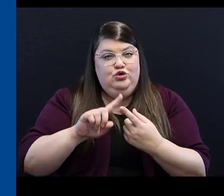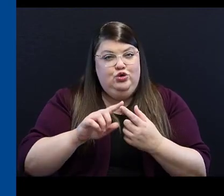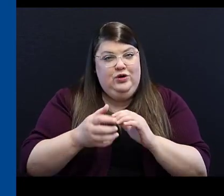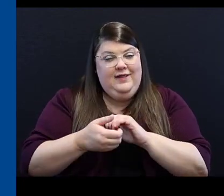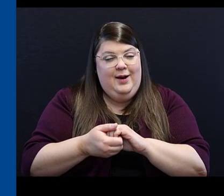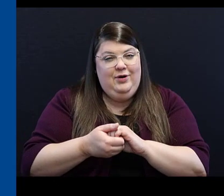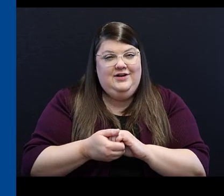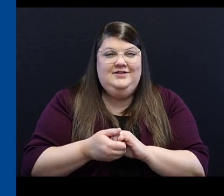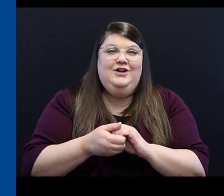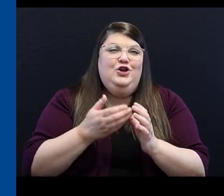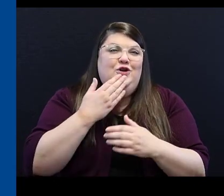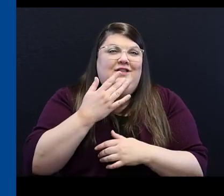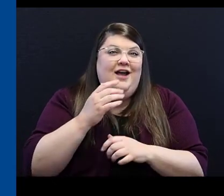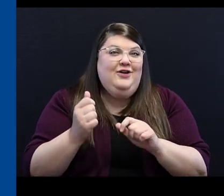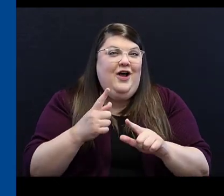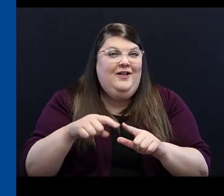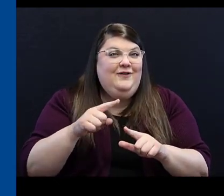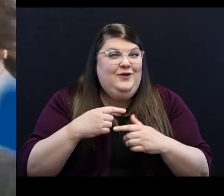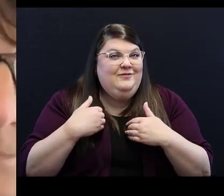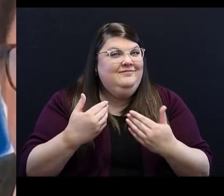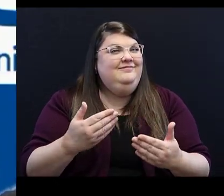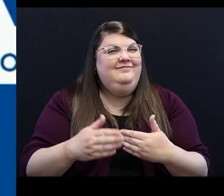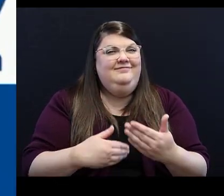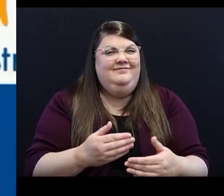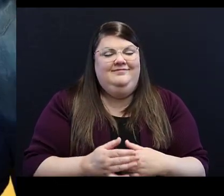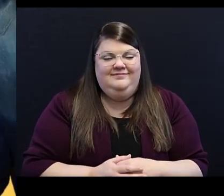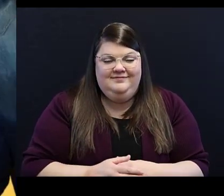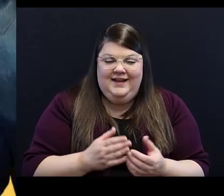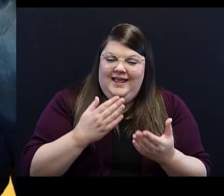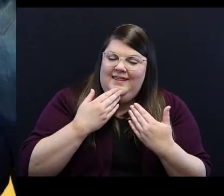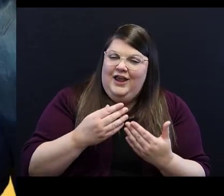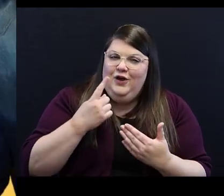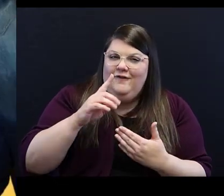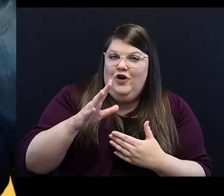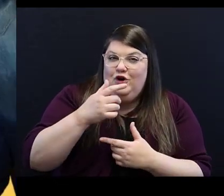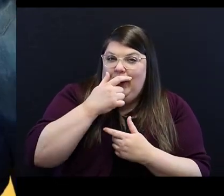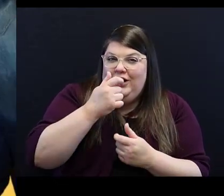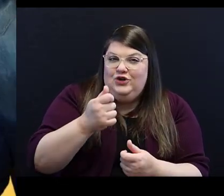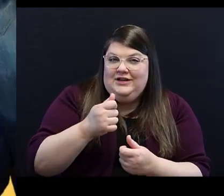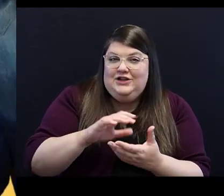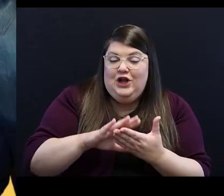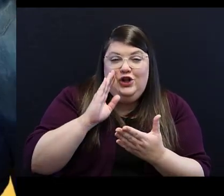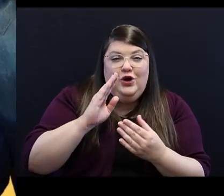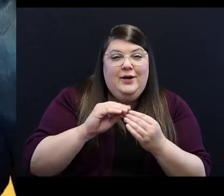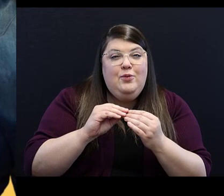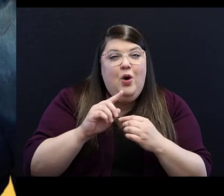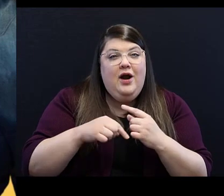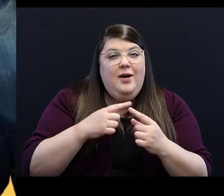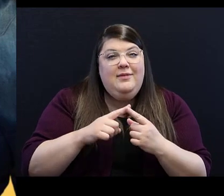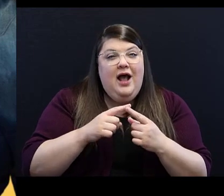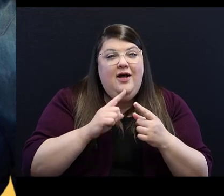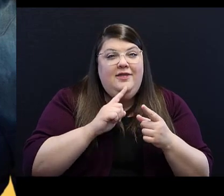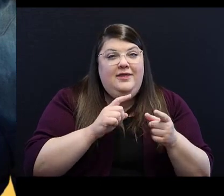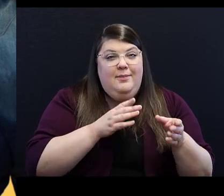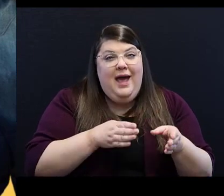Best of luck to you all and off we go. Corinna Stiles: Thank you for your interest in learning more about the Pathways to Partnerships